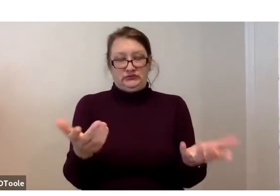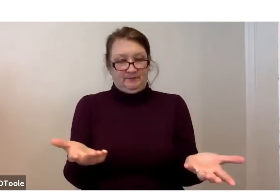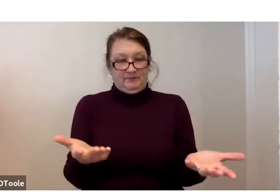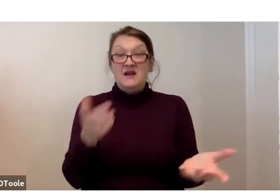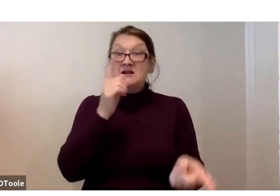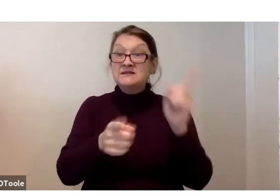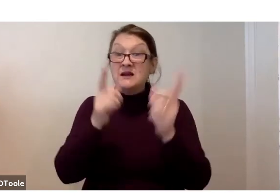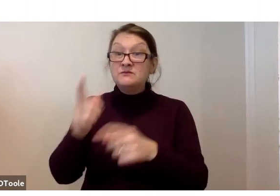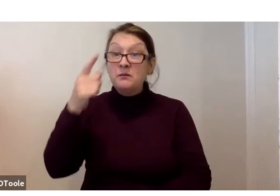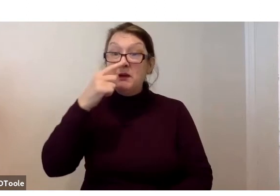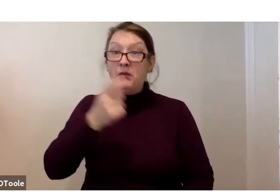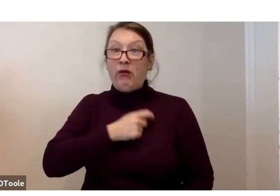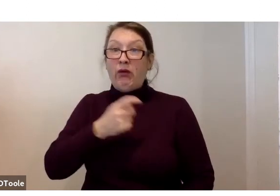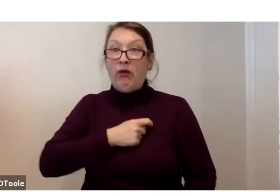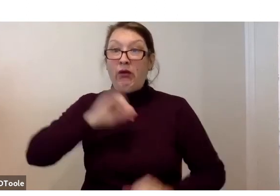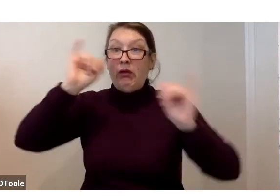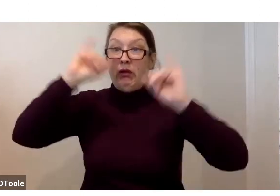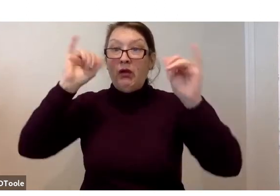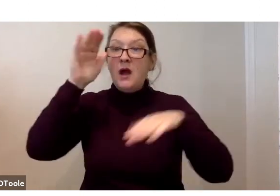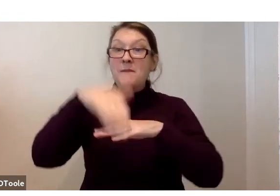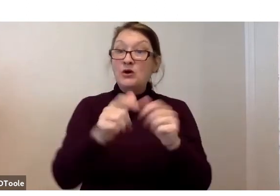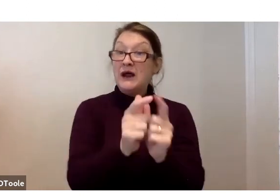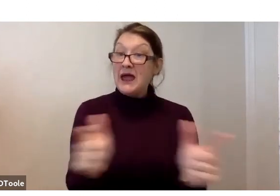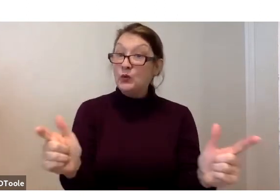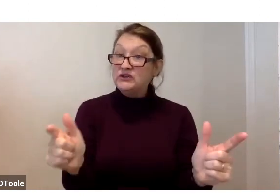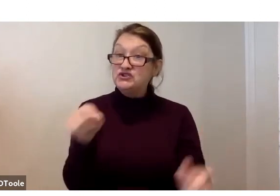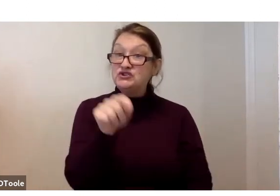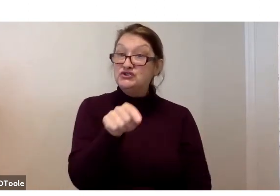I myself have gotten nervous about language.